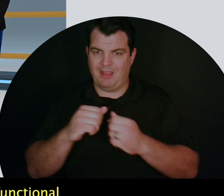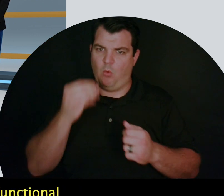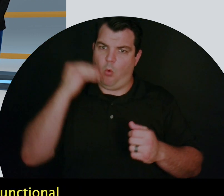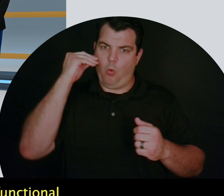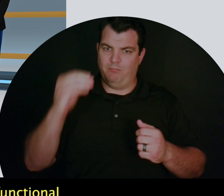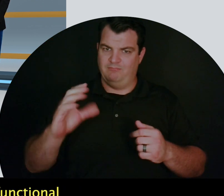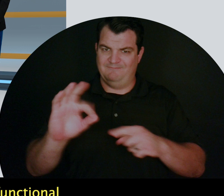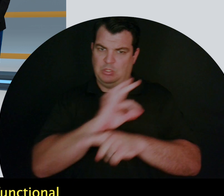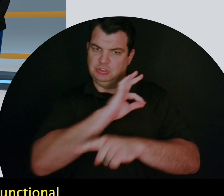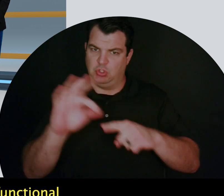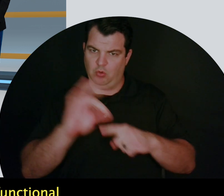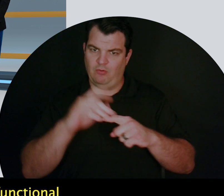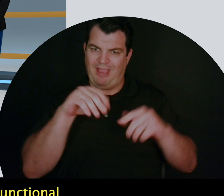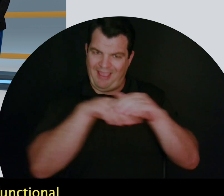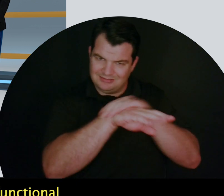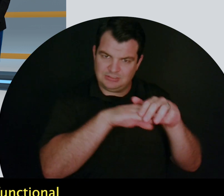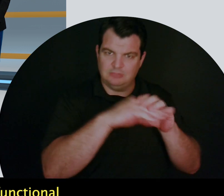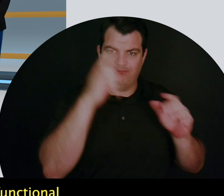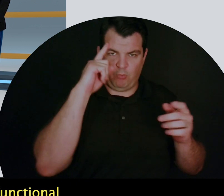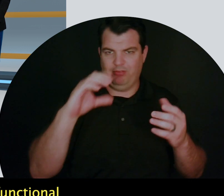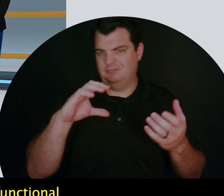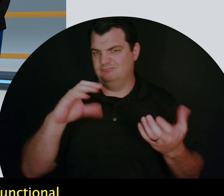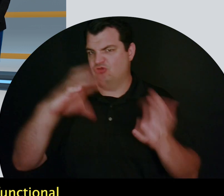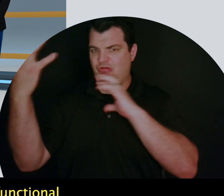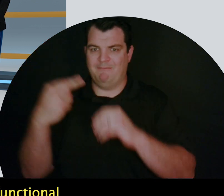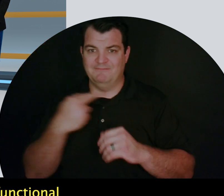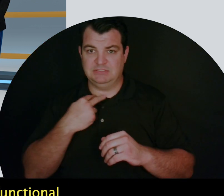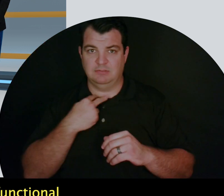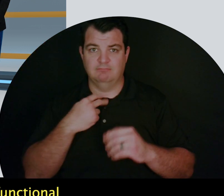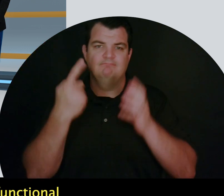to make a residence functional for or accessible to the crime victim.